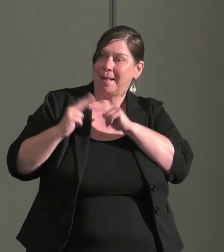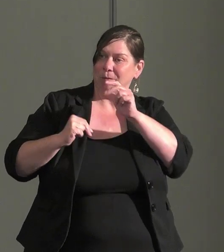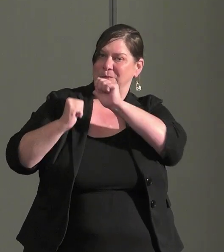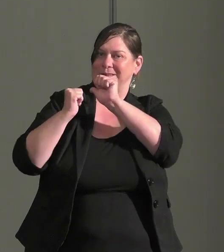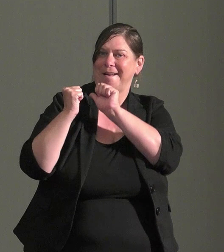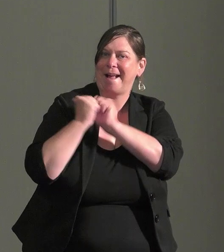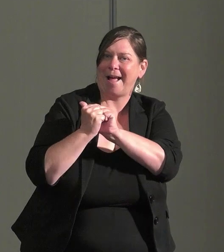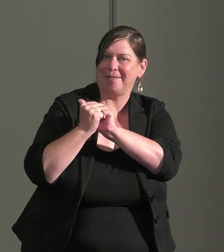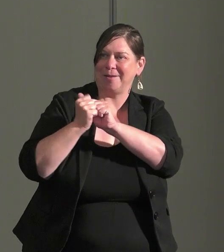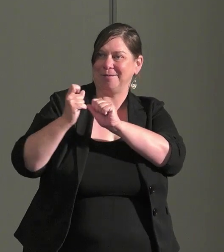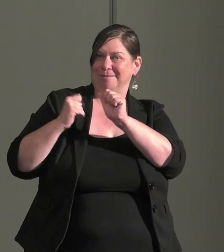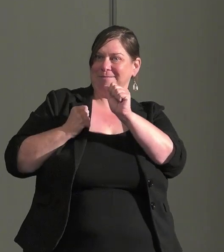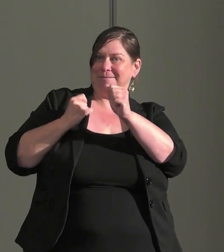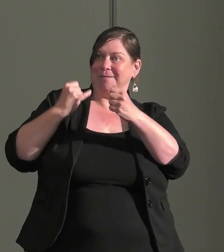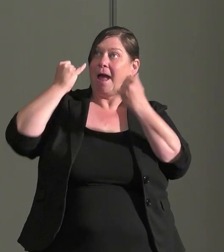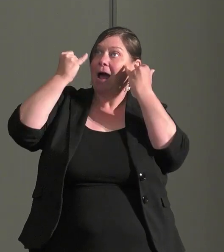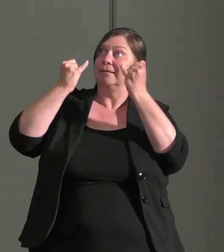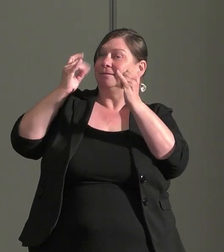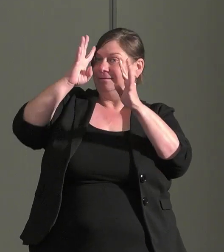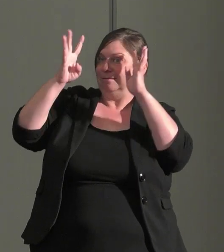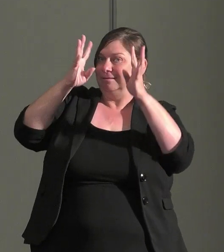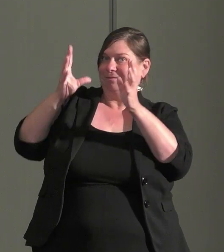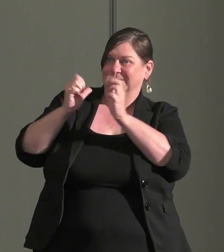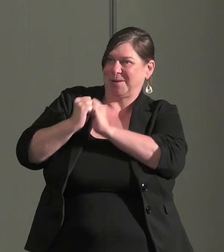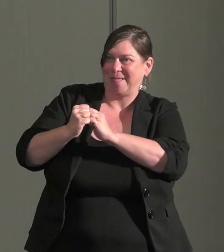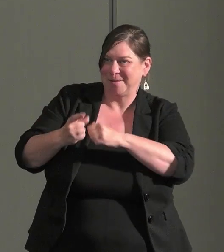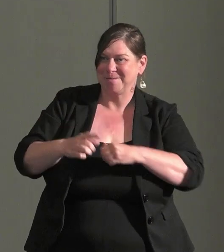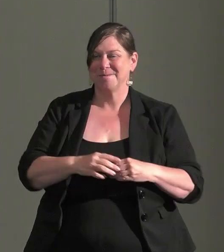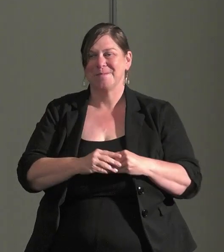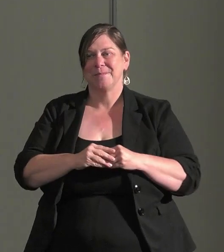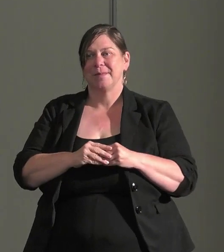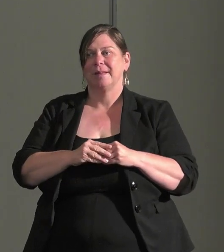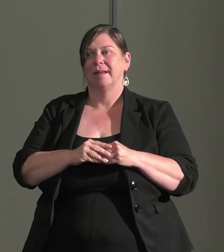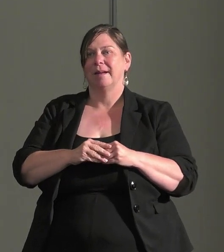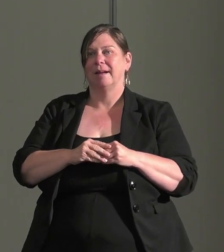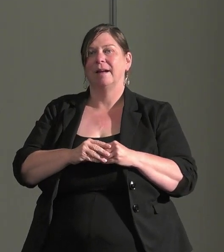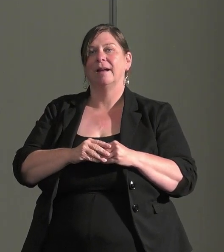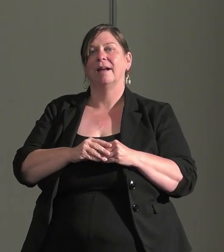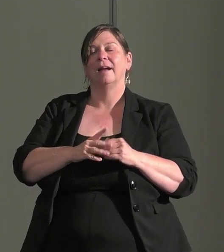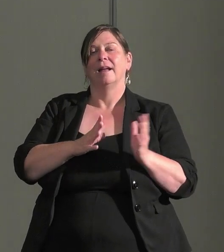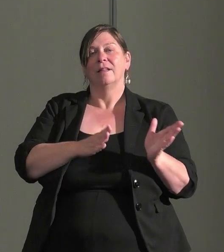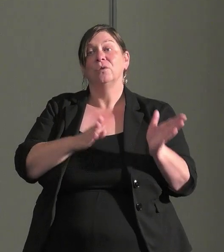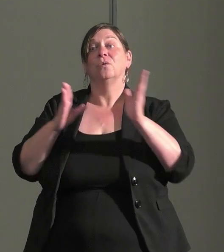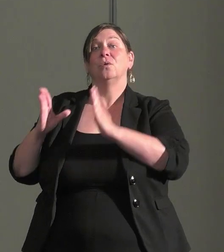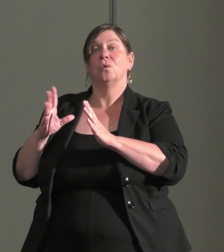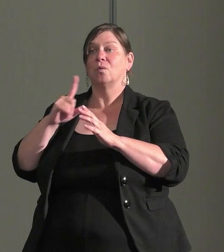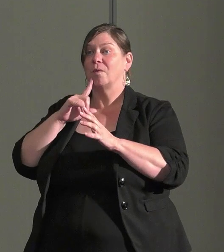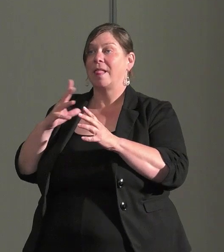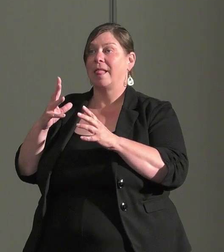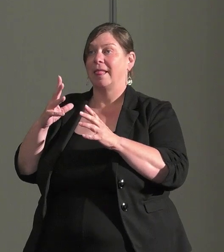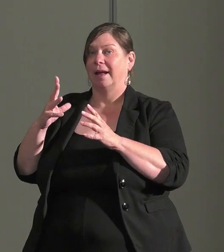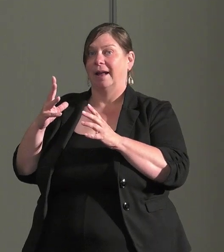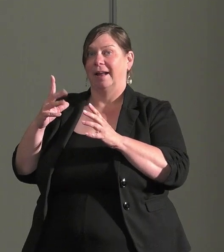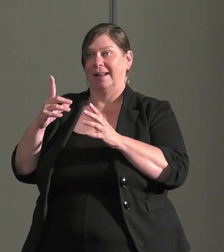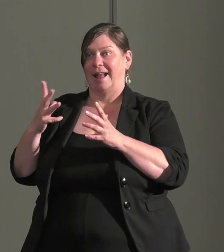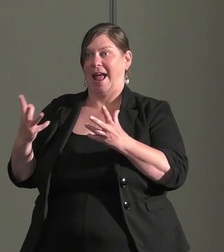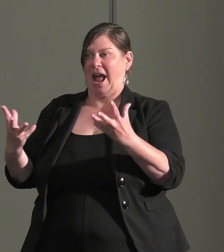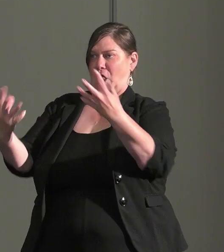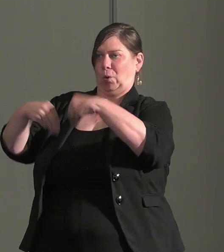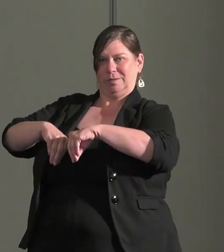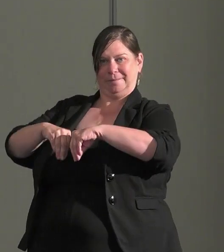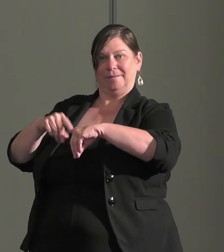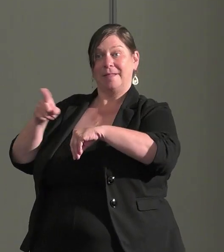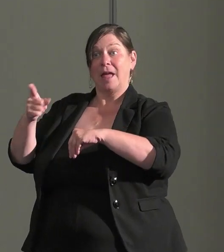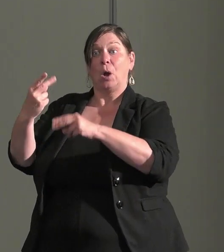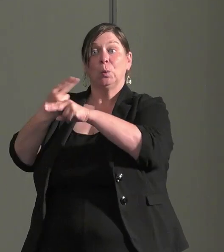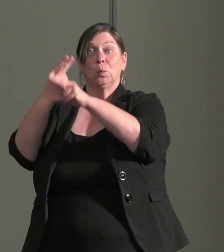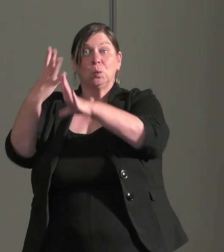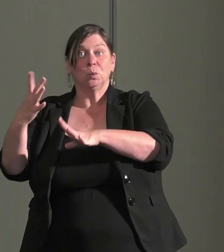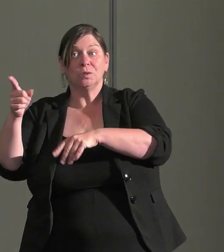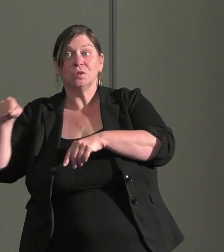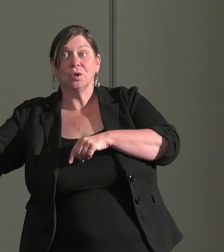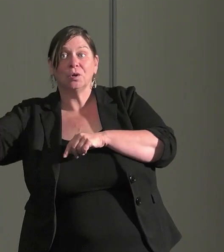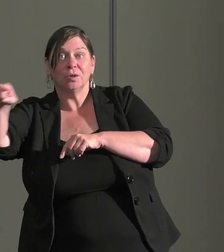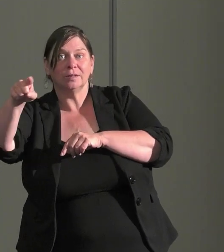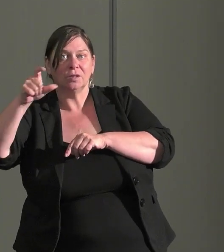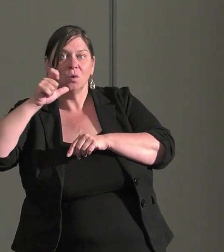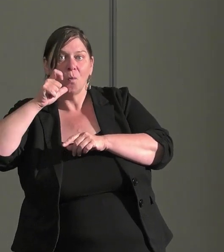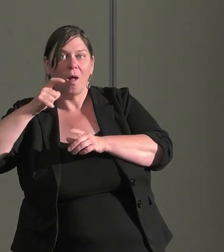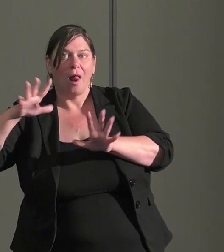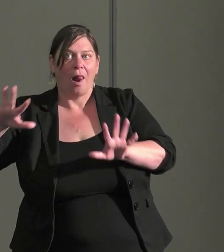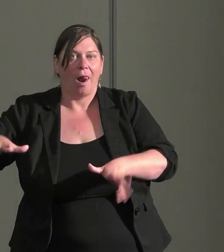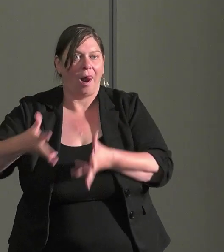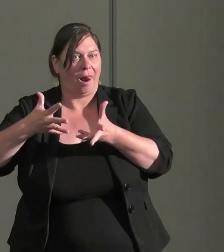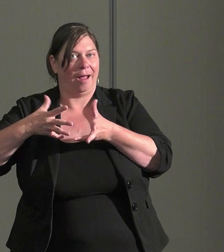ideation to inclusive design, the actual users are driving what we will come up with.